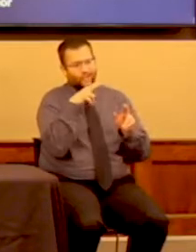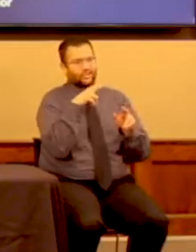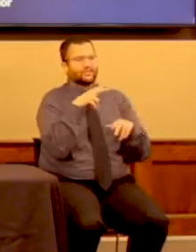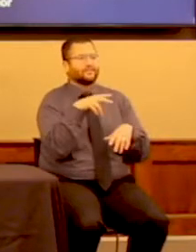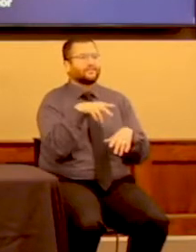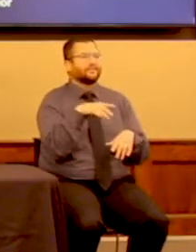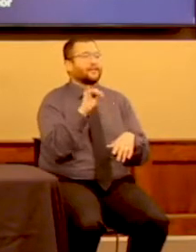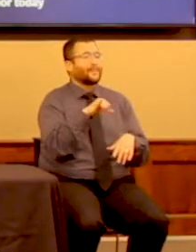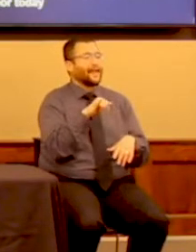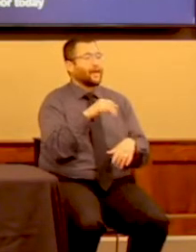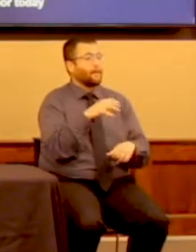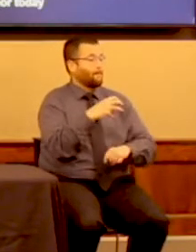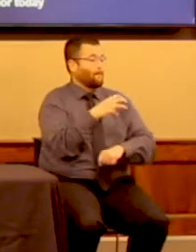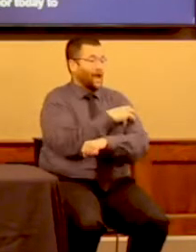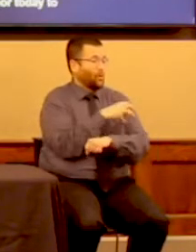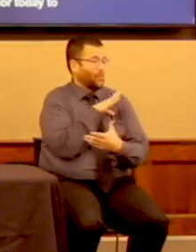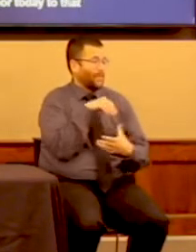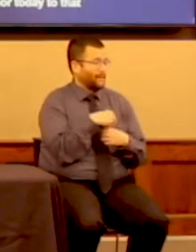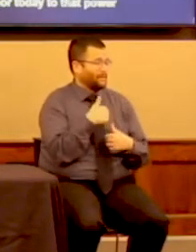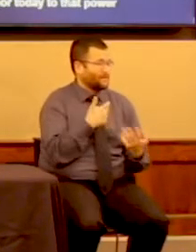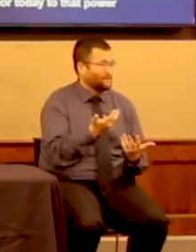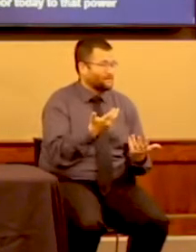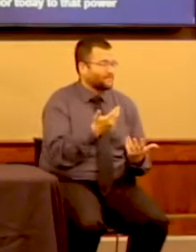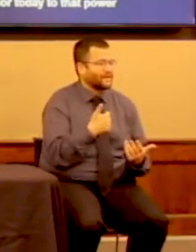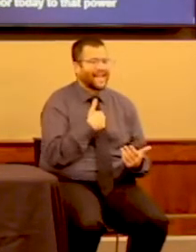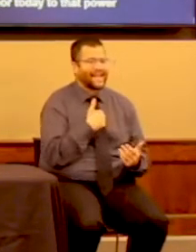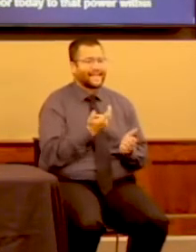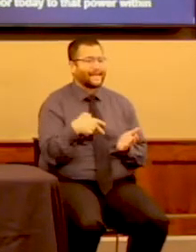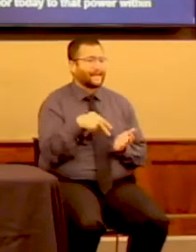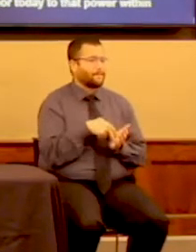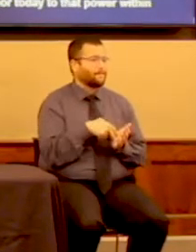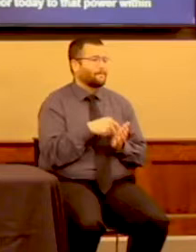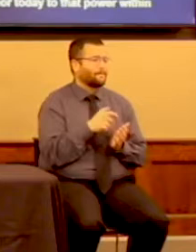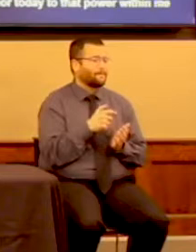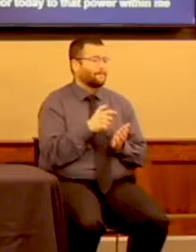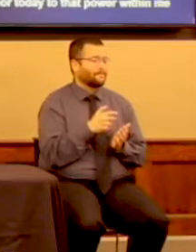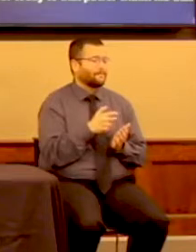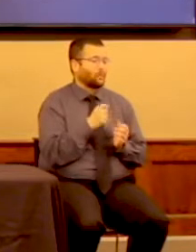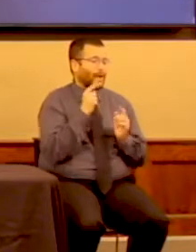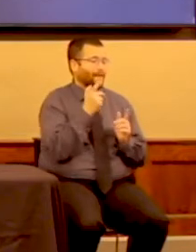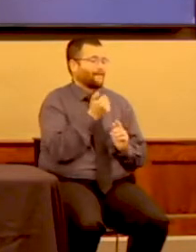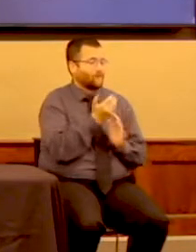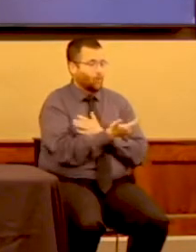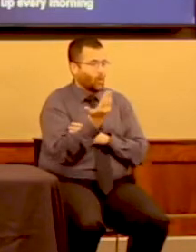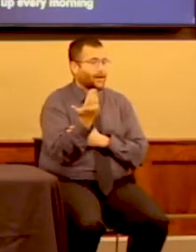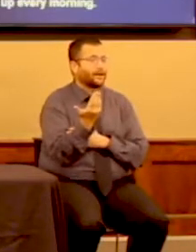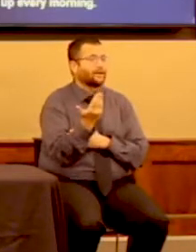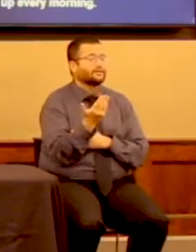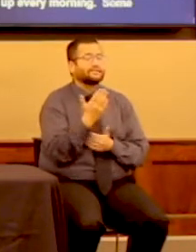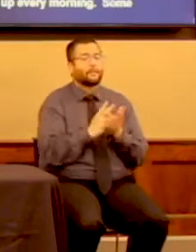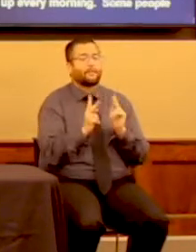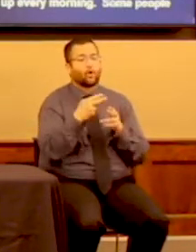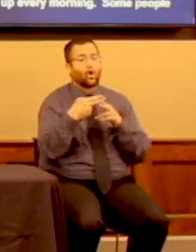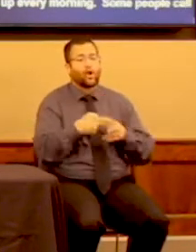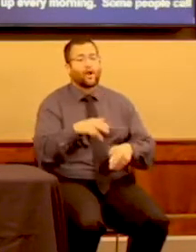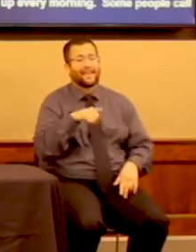within me that wakes me up every morning